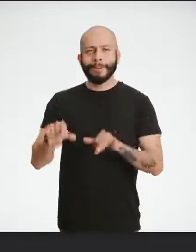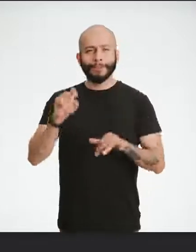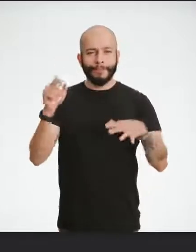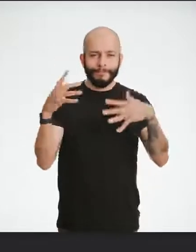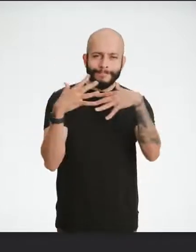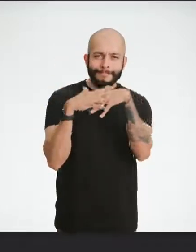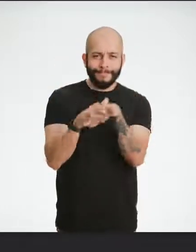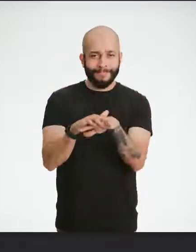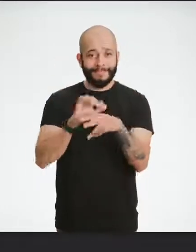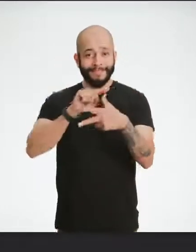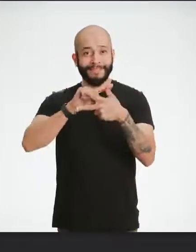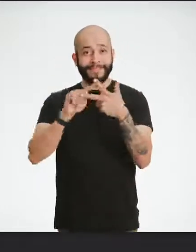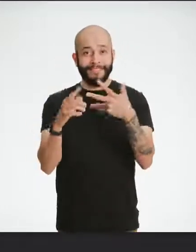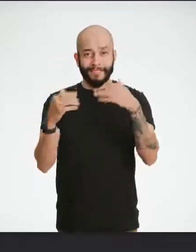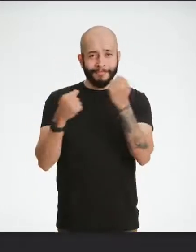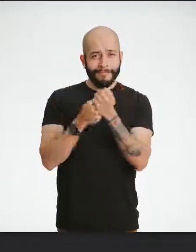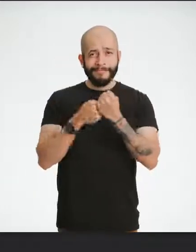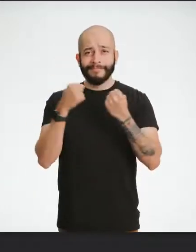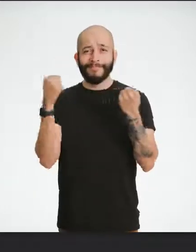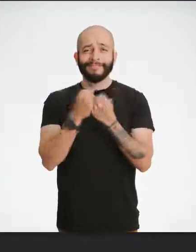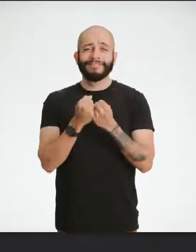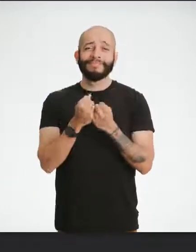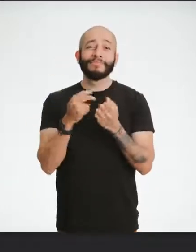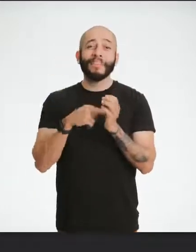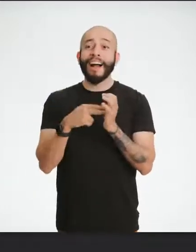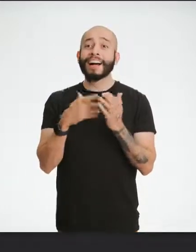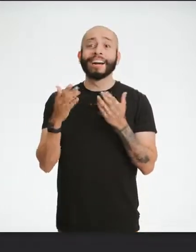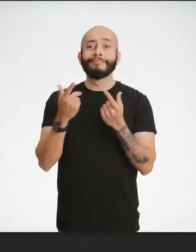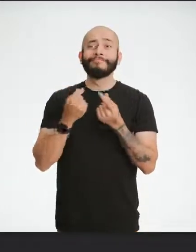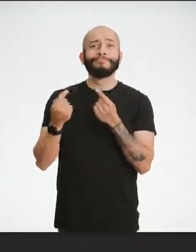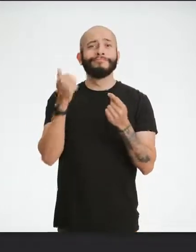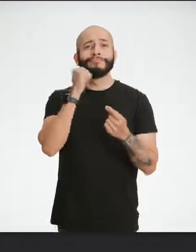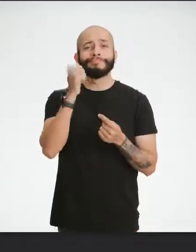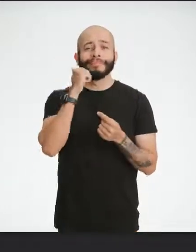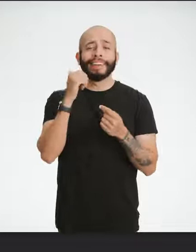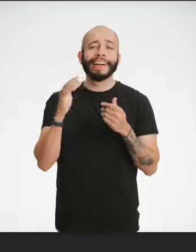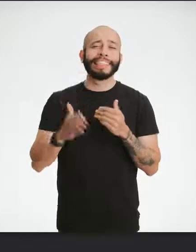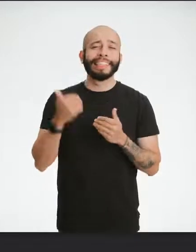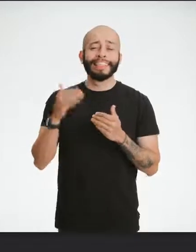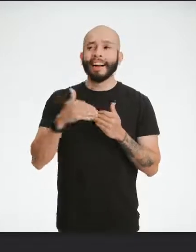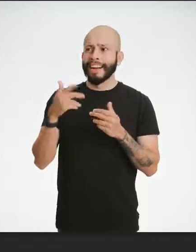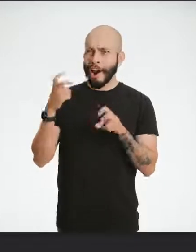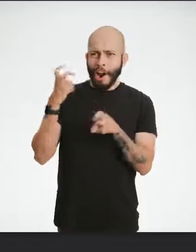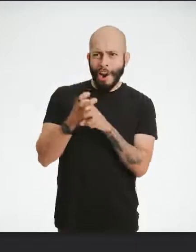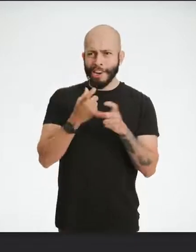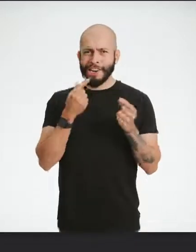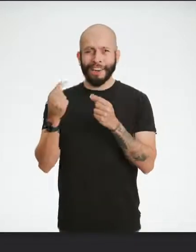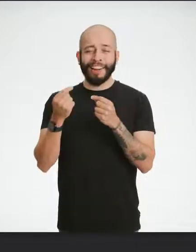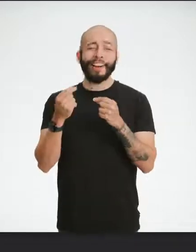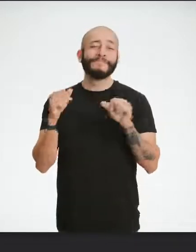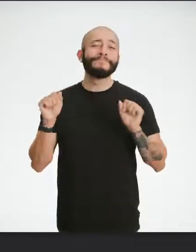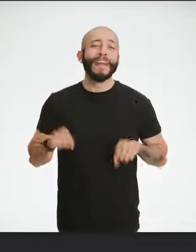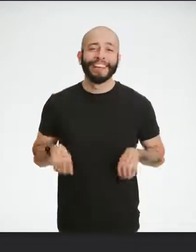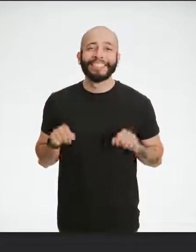When all three fully complement one another, we can ensure that common things are easy, and even uncommon things are possible.